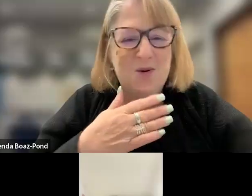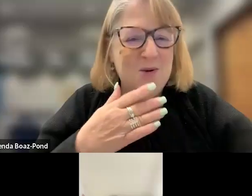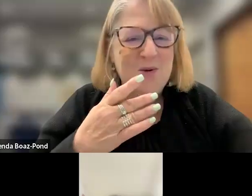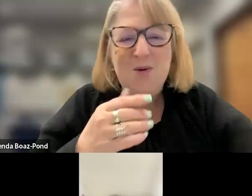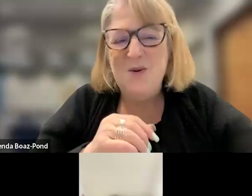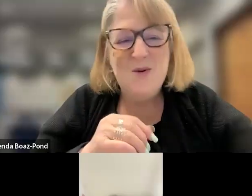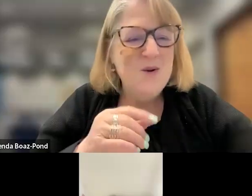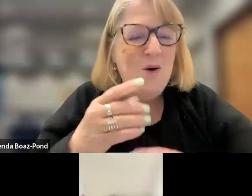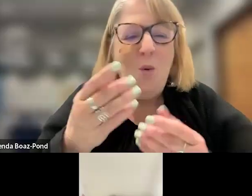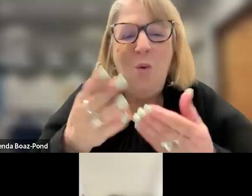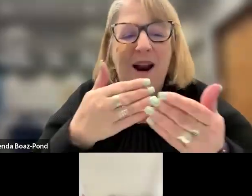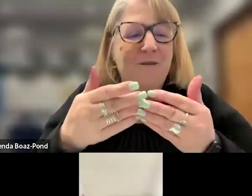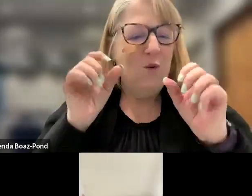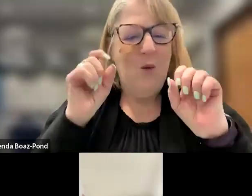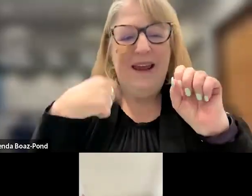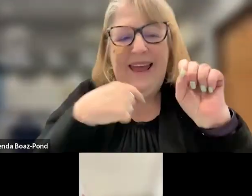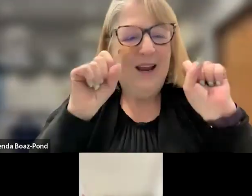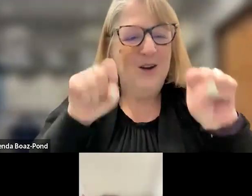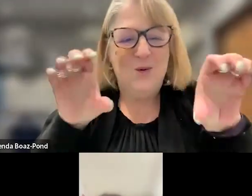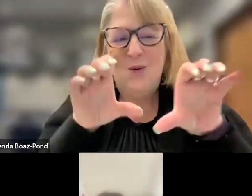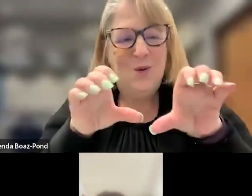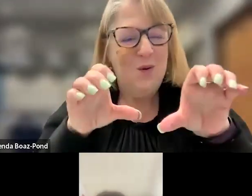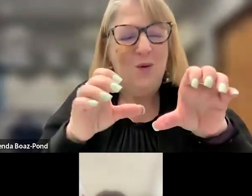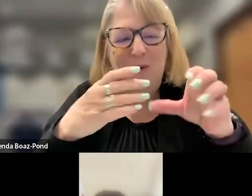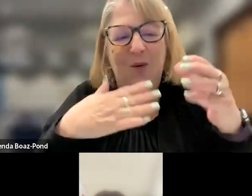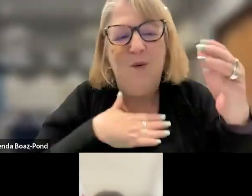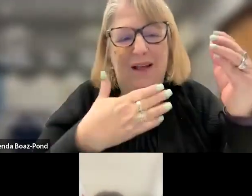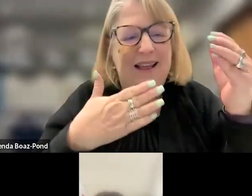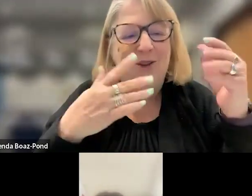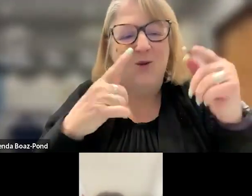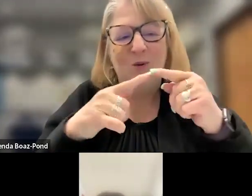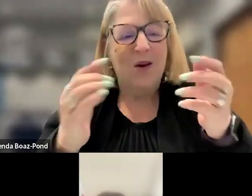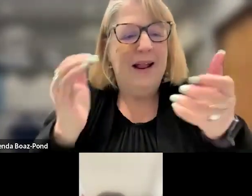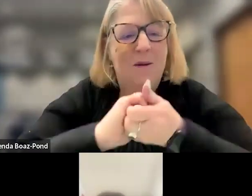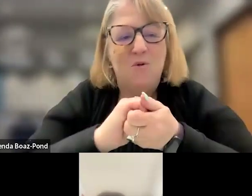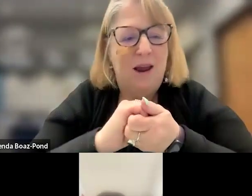[interpreter for Brenda] Yes. Yes, we appreciate it. We're happy to, whatever we can do,